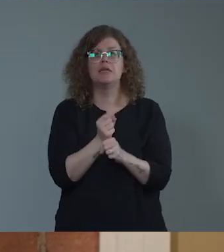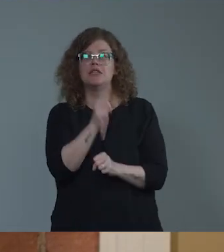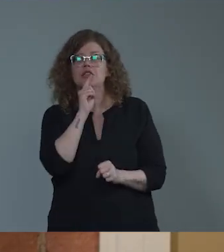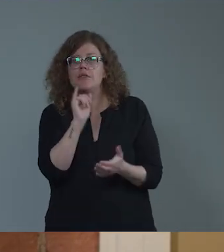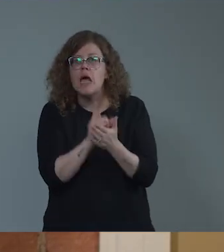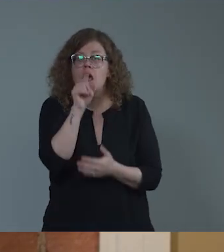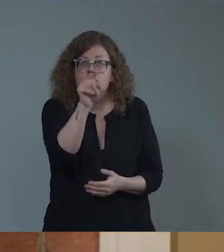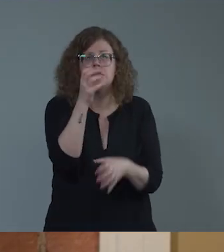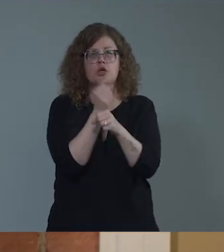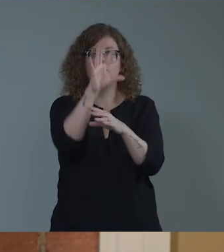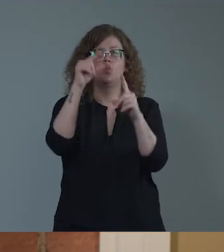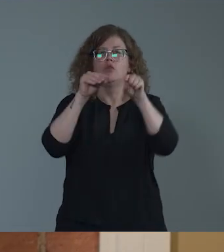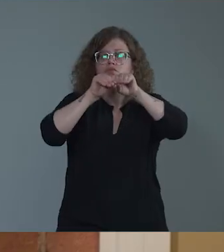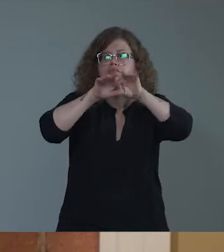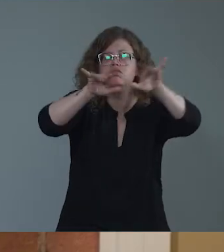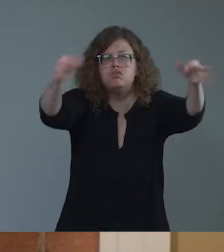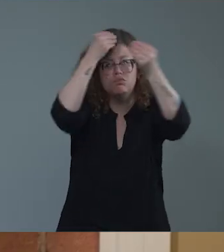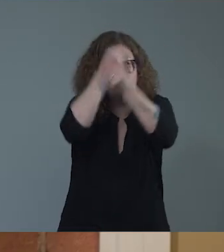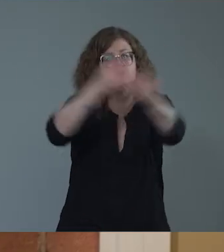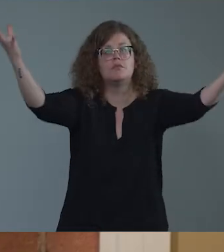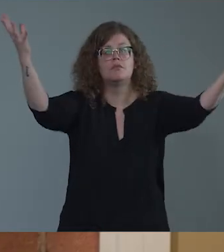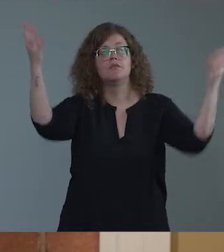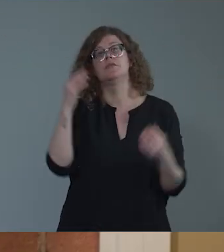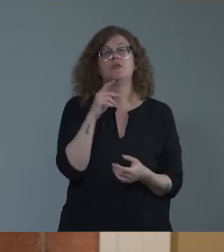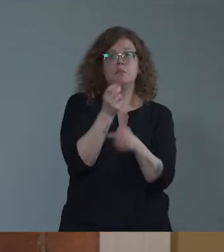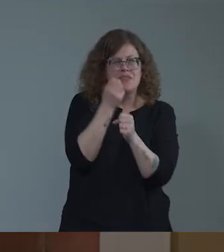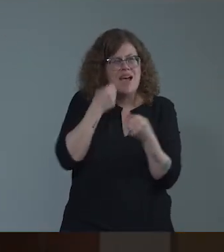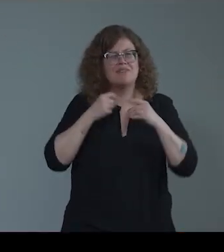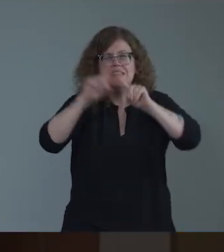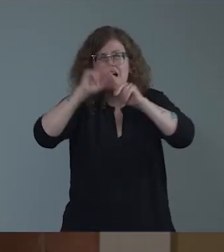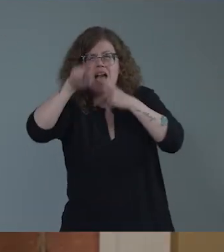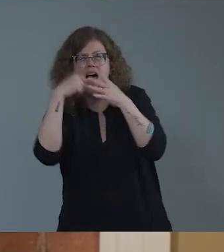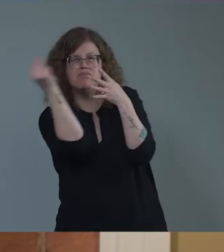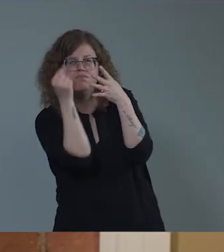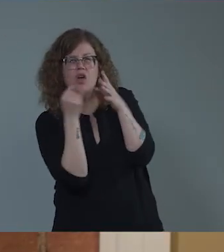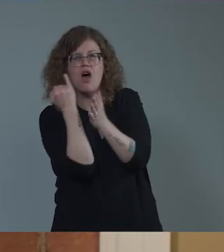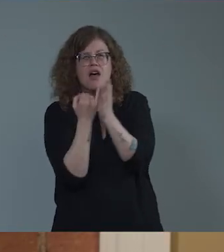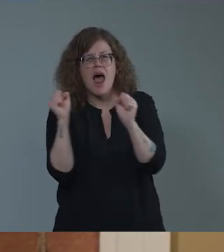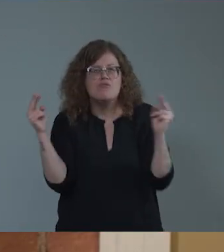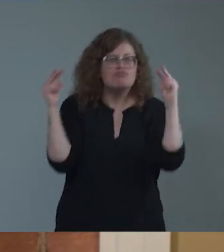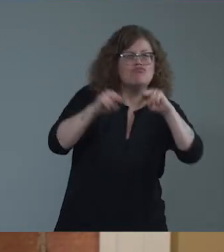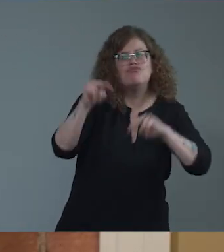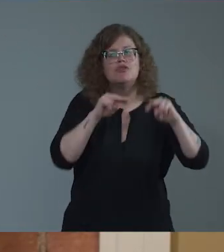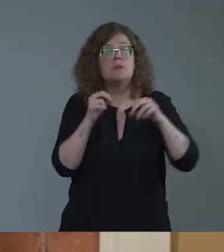to make sure that you find that artist who's going to make your project a success. So who should select your artist?